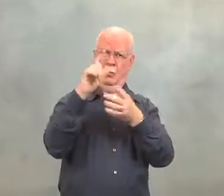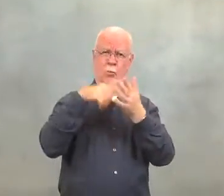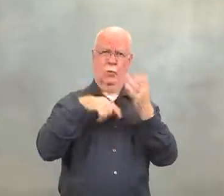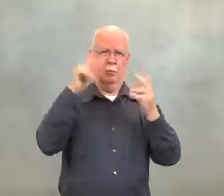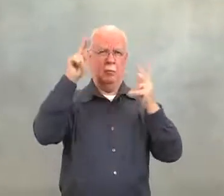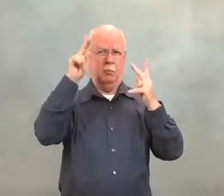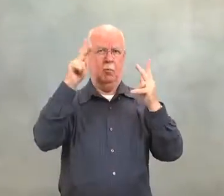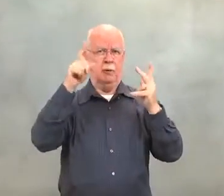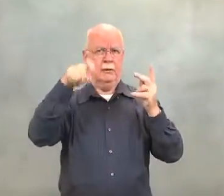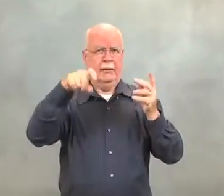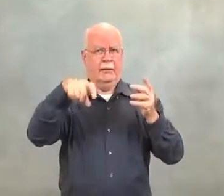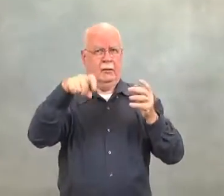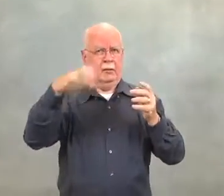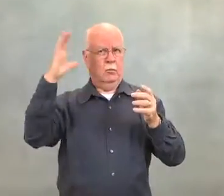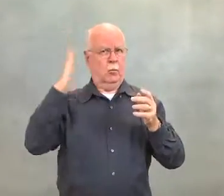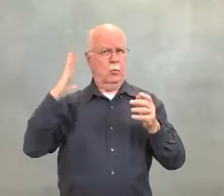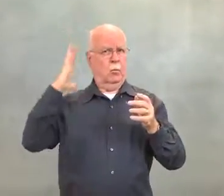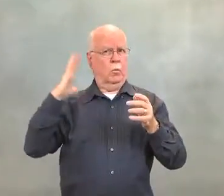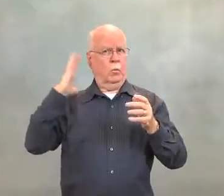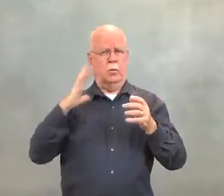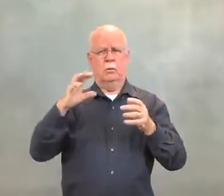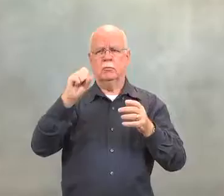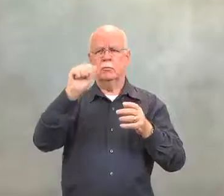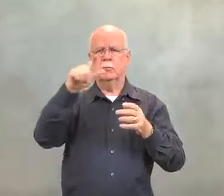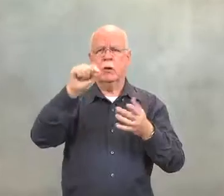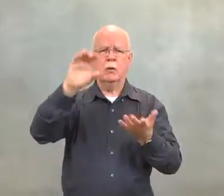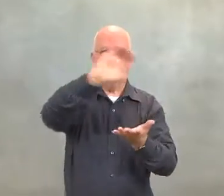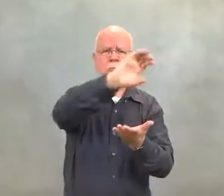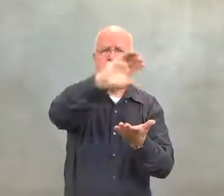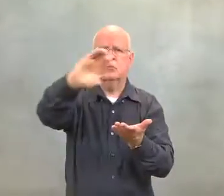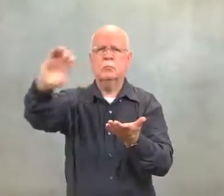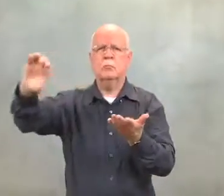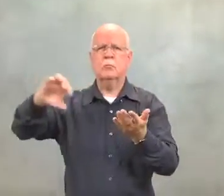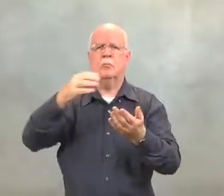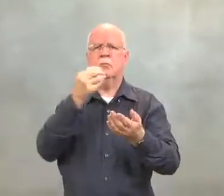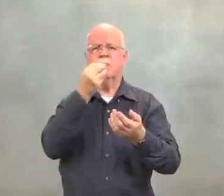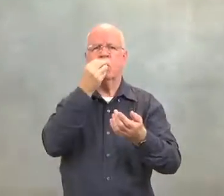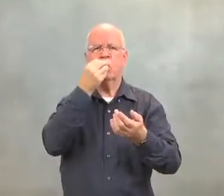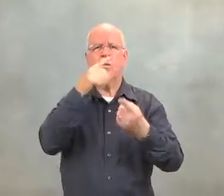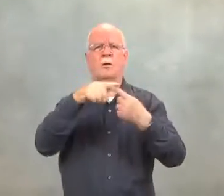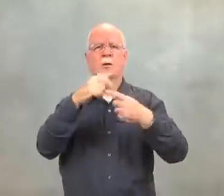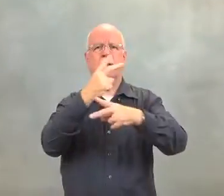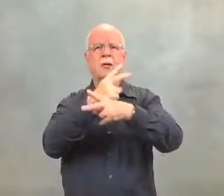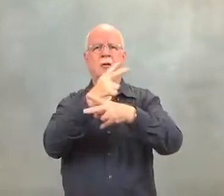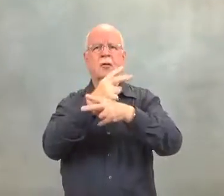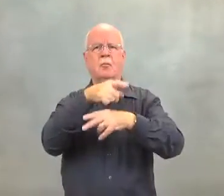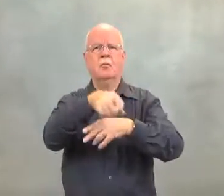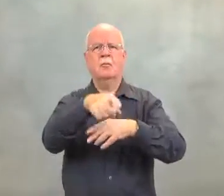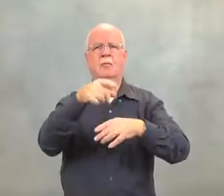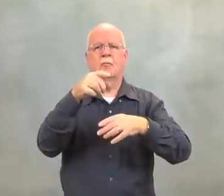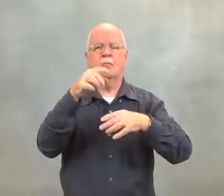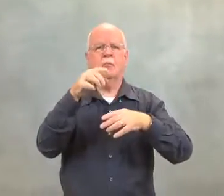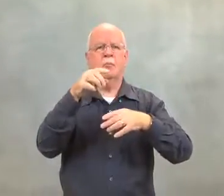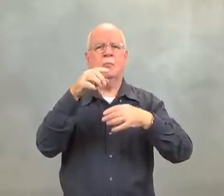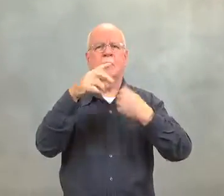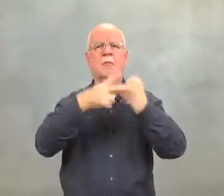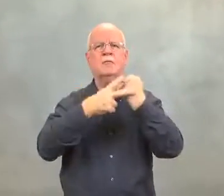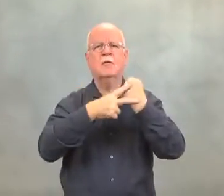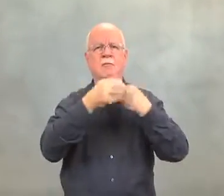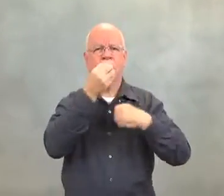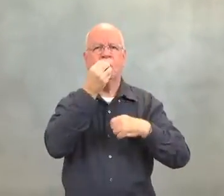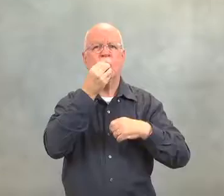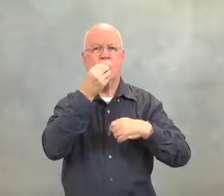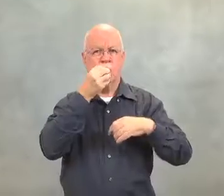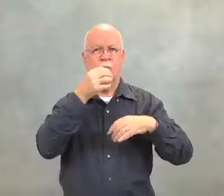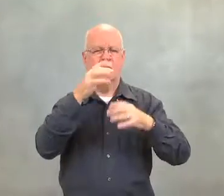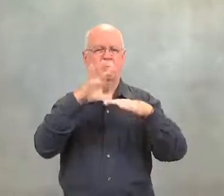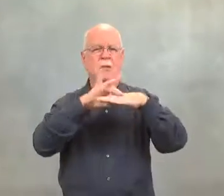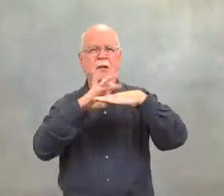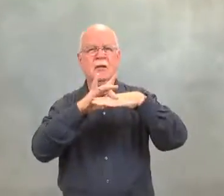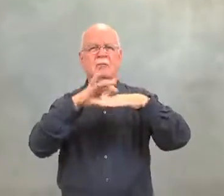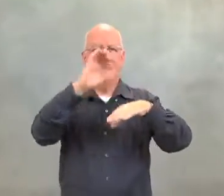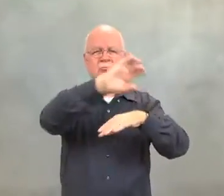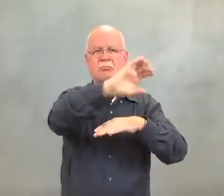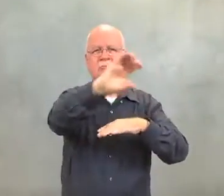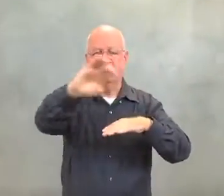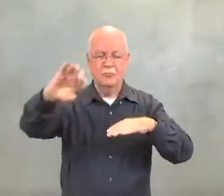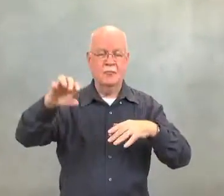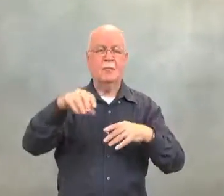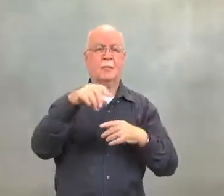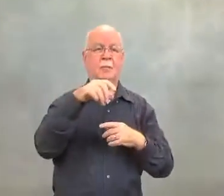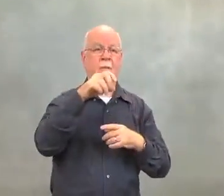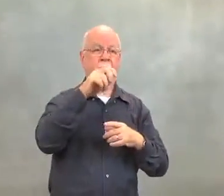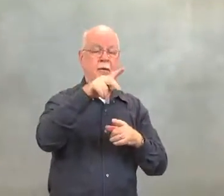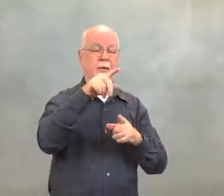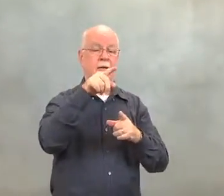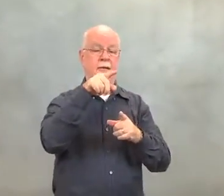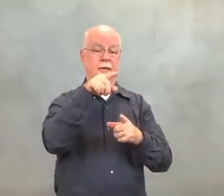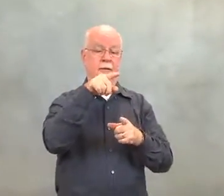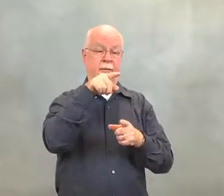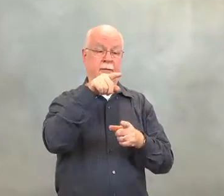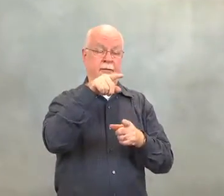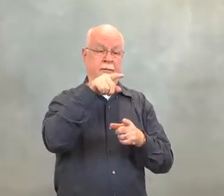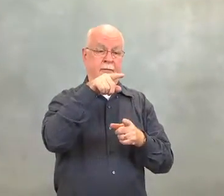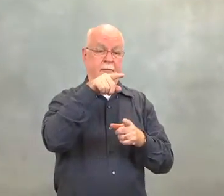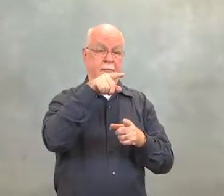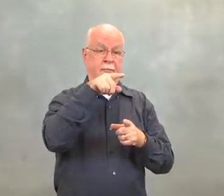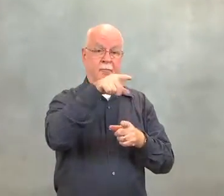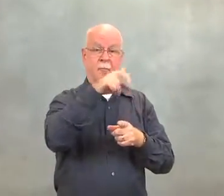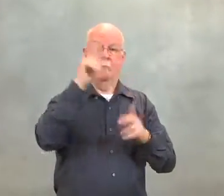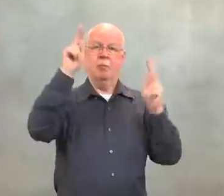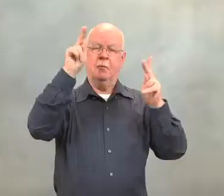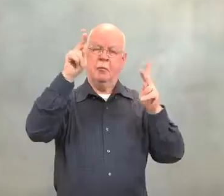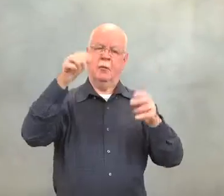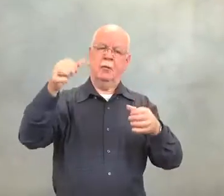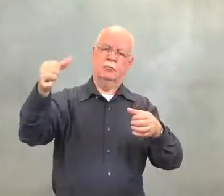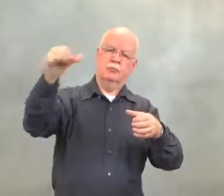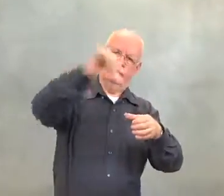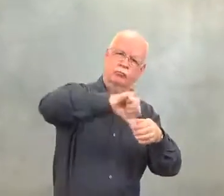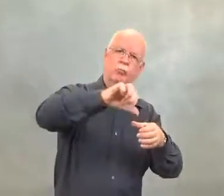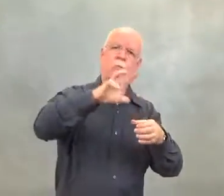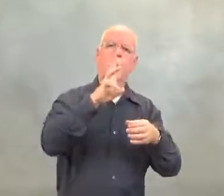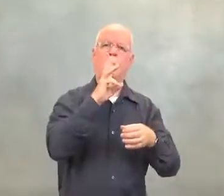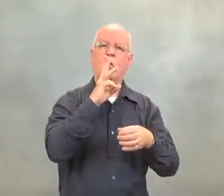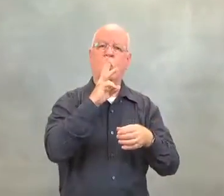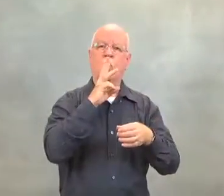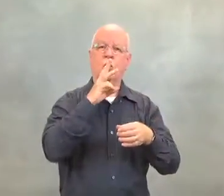Salt was an important commodity, and was used to preserve food and meat.